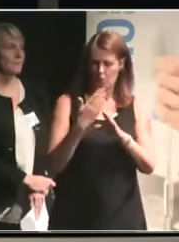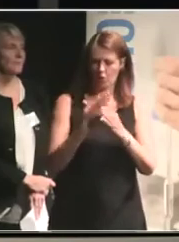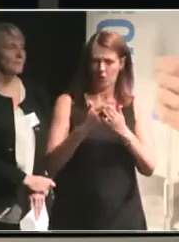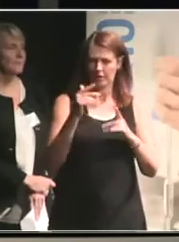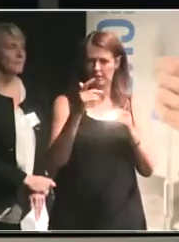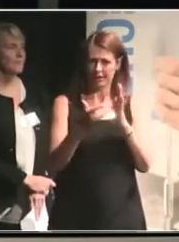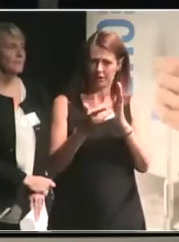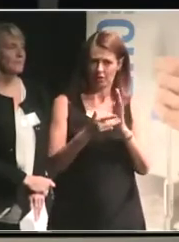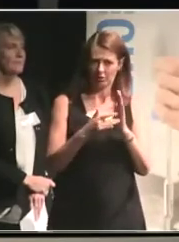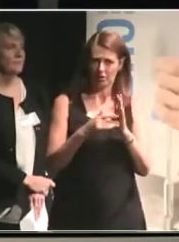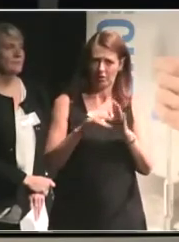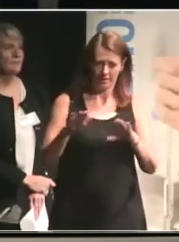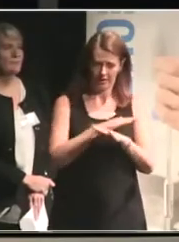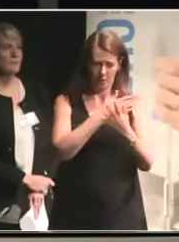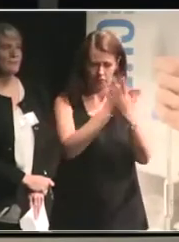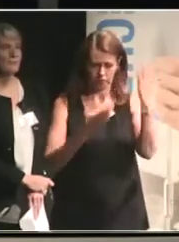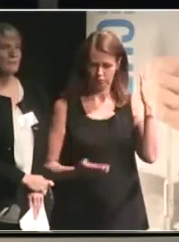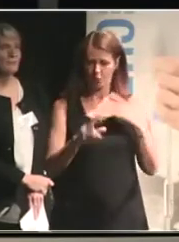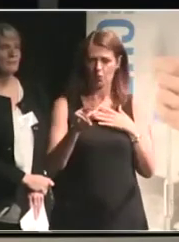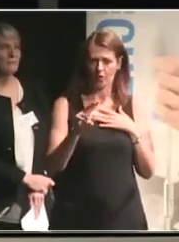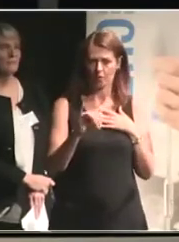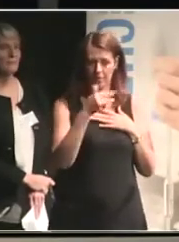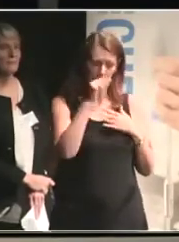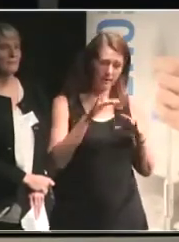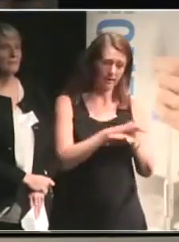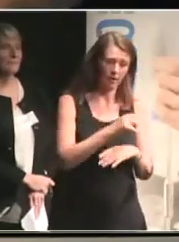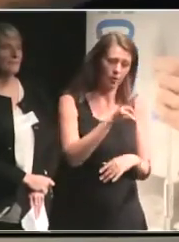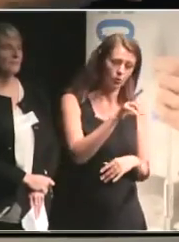able to address all twelve. I may be able to work on two or three of them. Now someone else